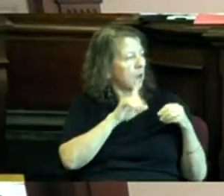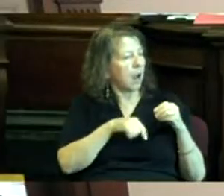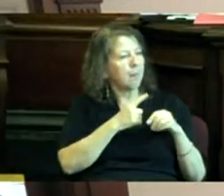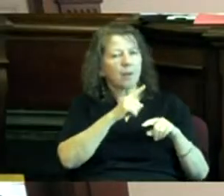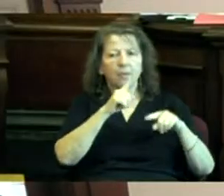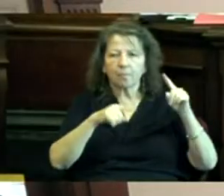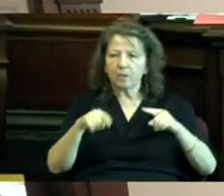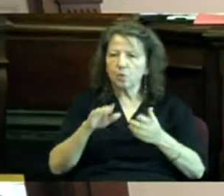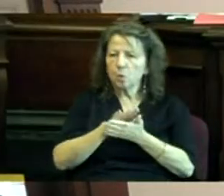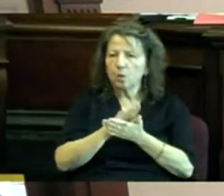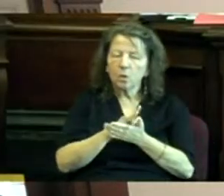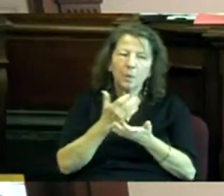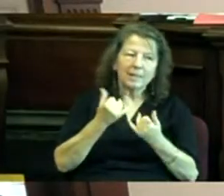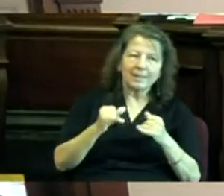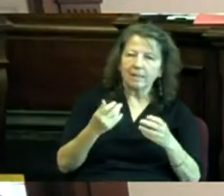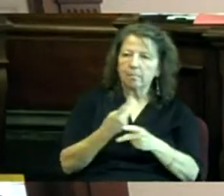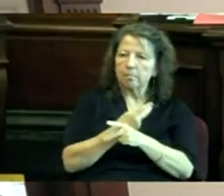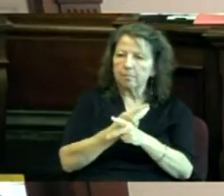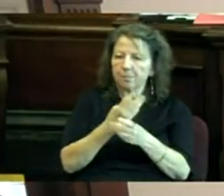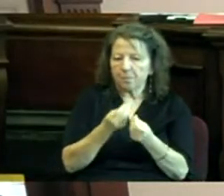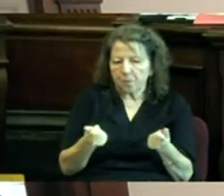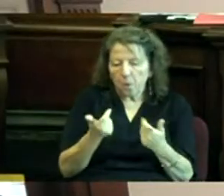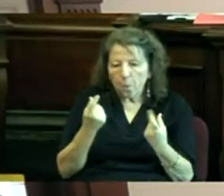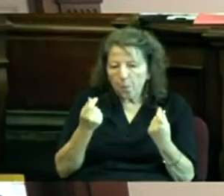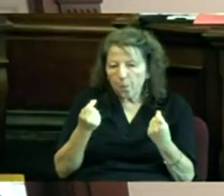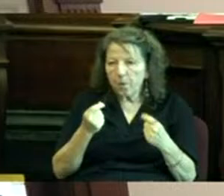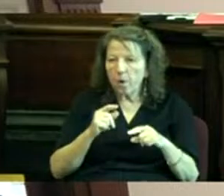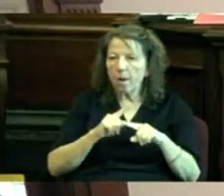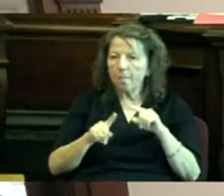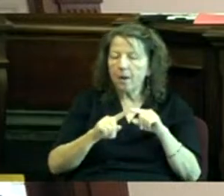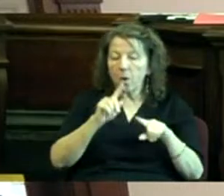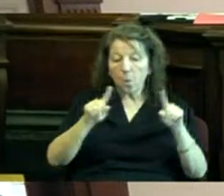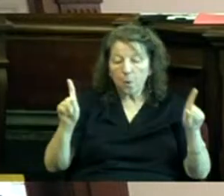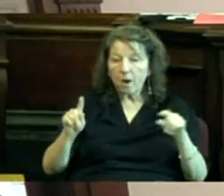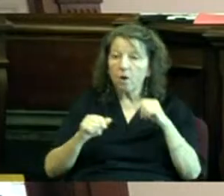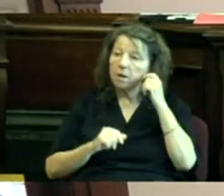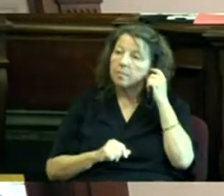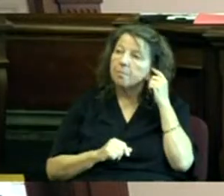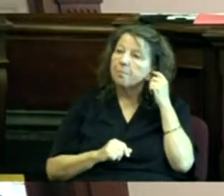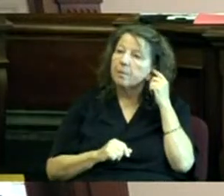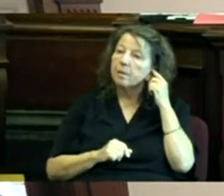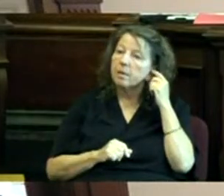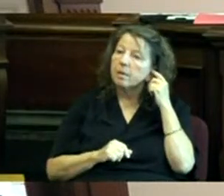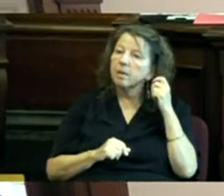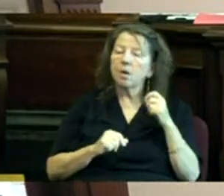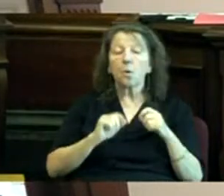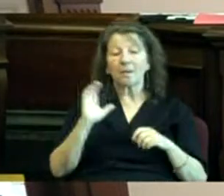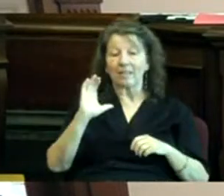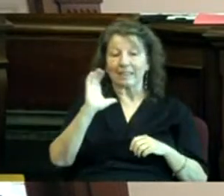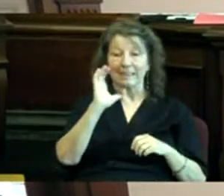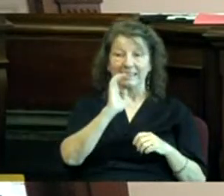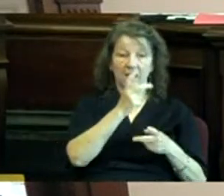I'm looking at 22, I believe you're looking at, you're looking at. It's still going to always be, I'm so old. It's